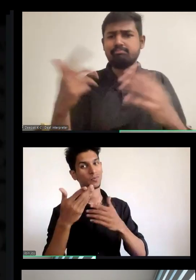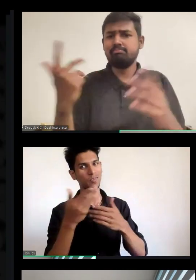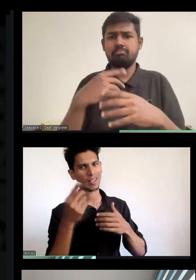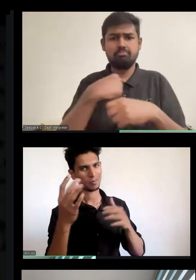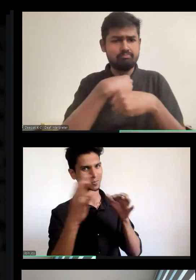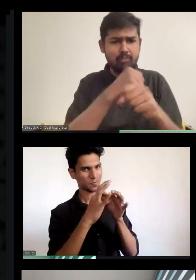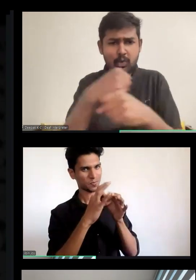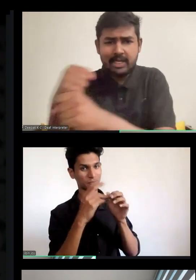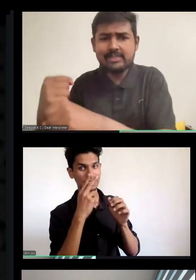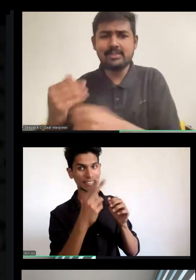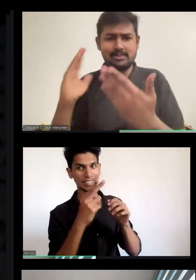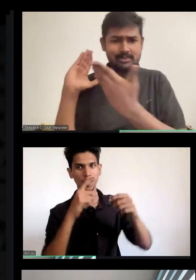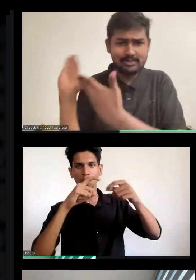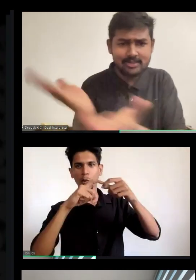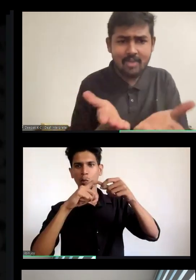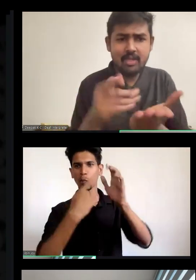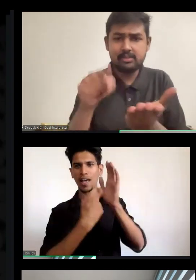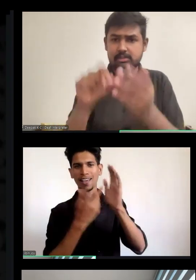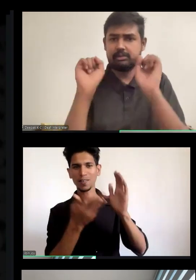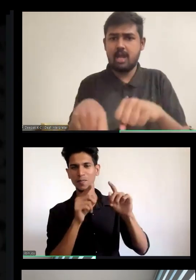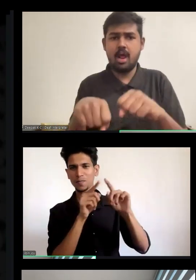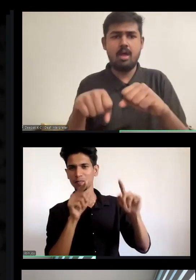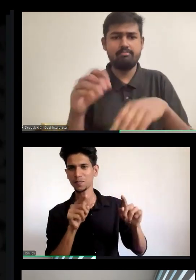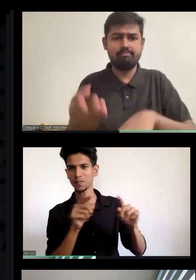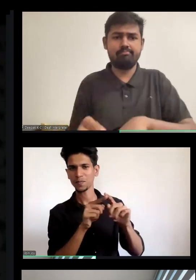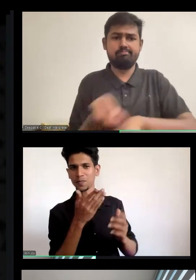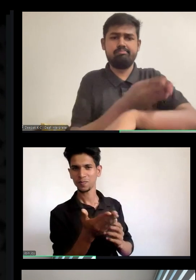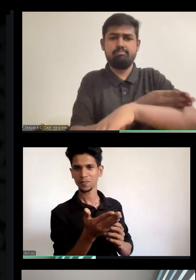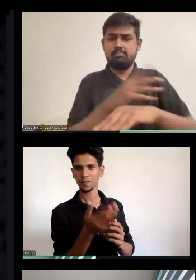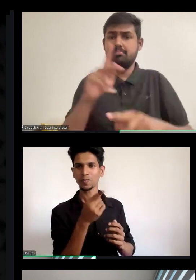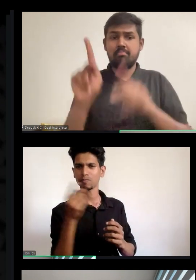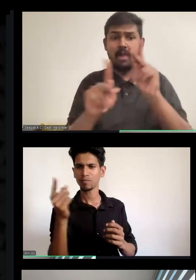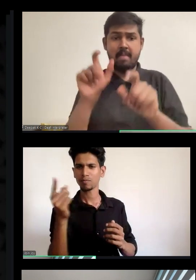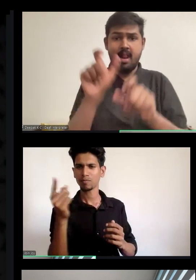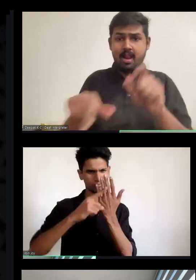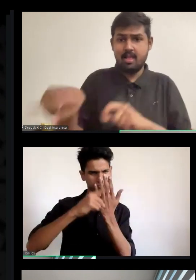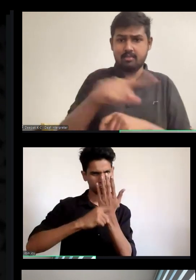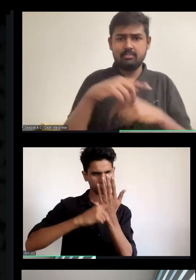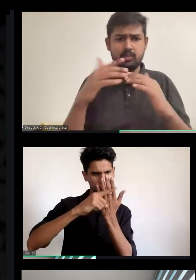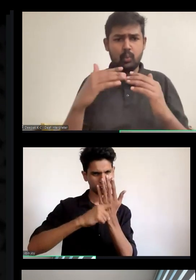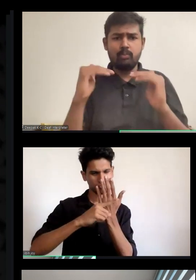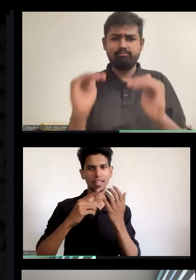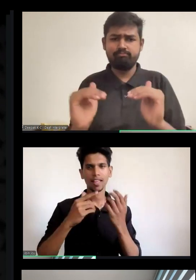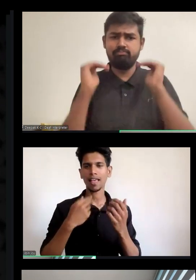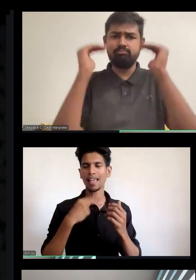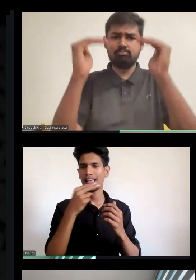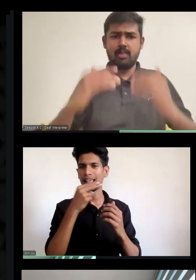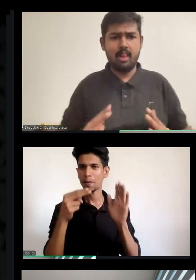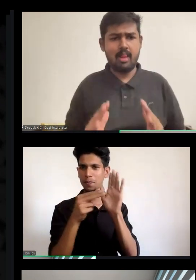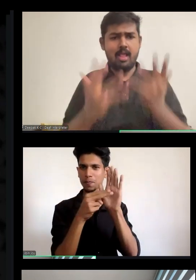Or you could do it later on with my deck. You can scan the QR code or you could search for me, my name on the LinkedIn, and you can connect